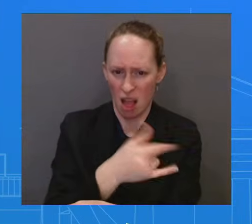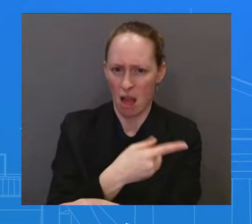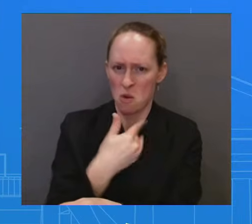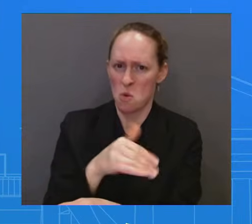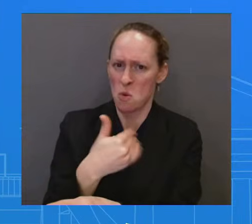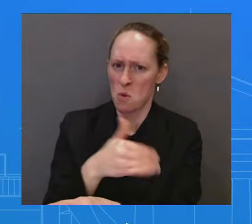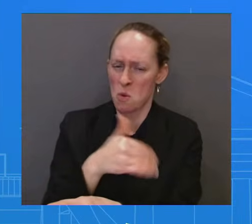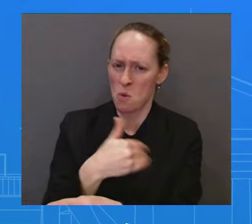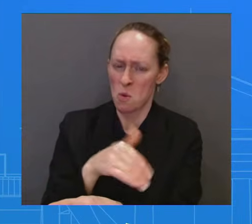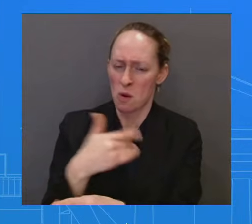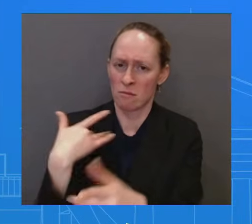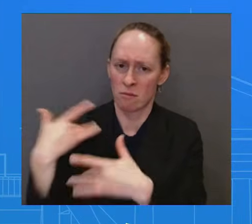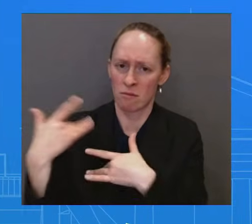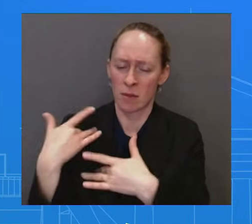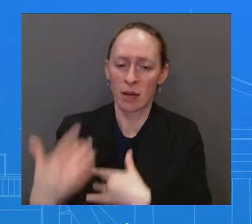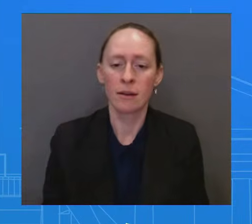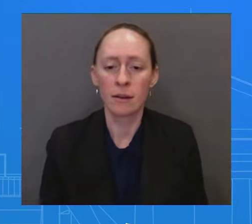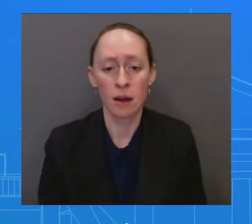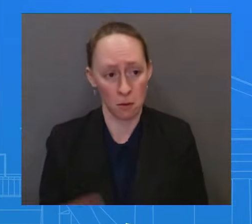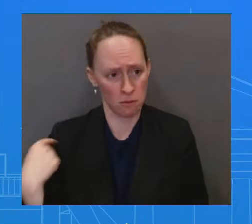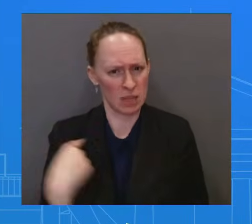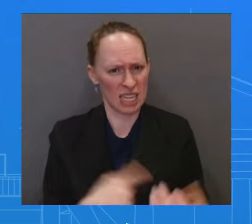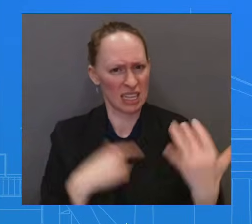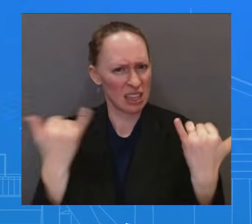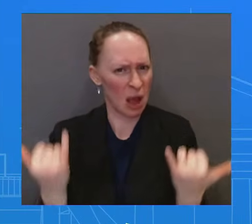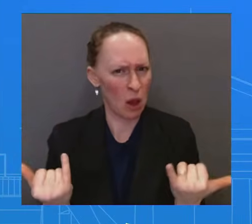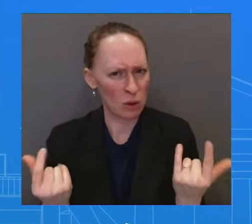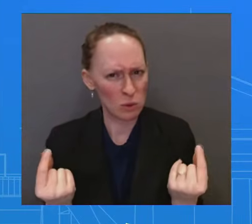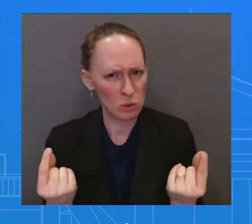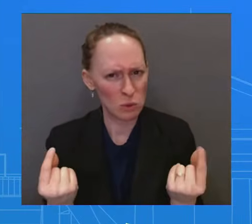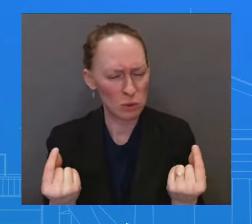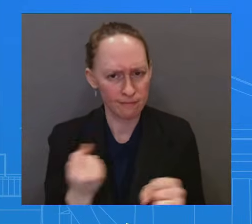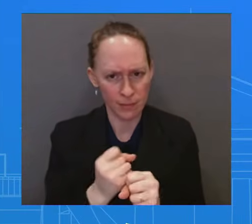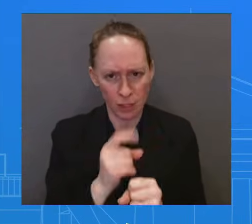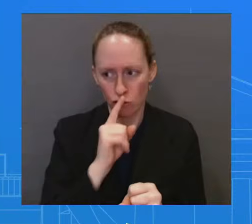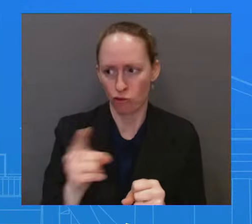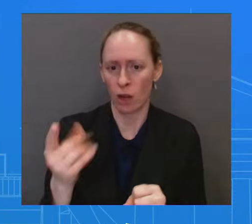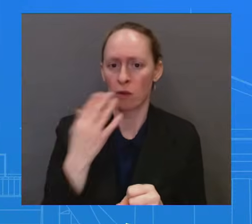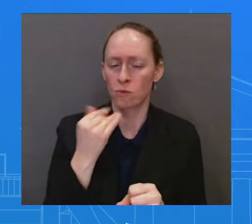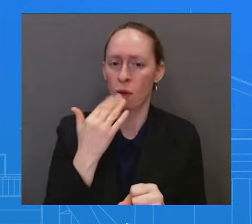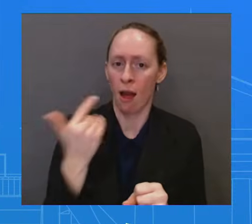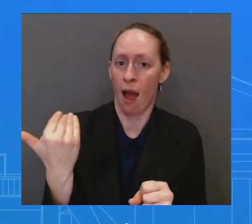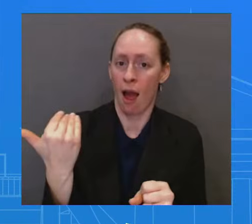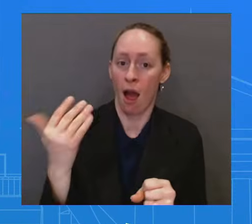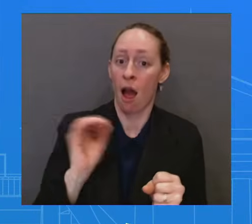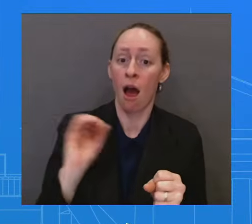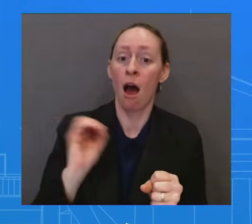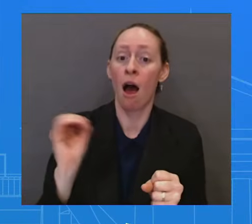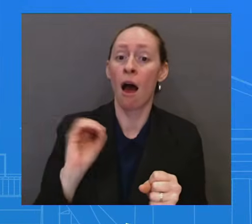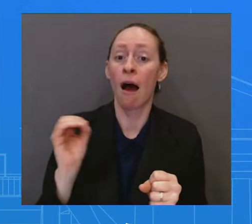"a tactical victory into a strategic defeat." So, that is not a new notion. And certainly, we agree that that's a risk here.